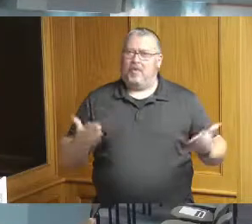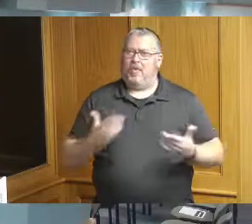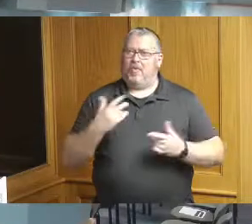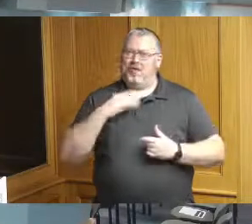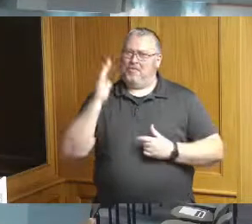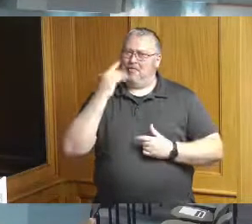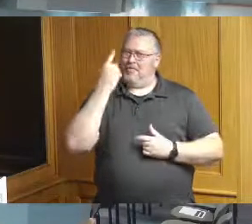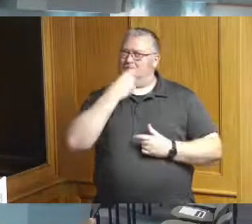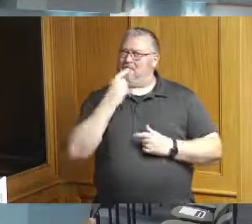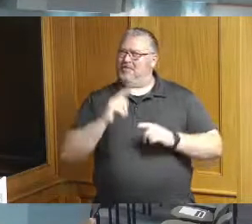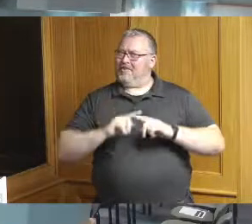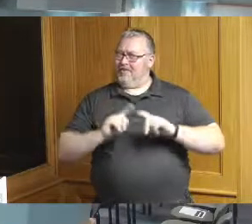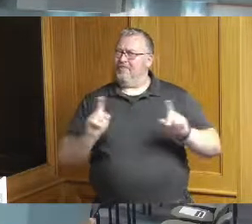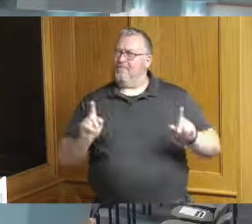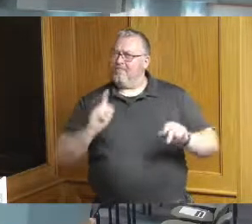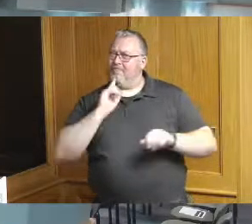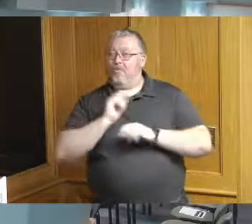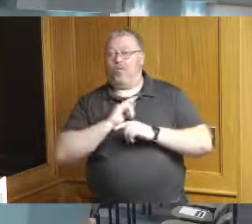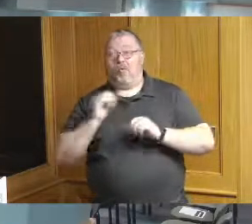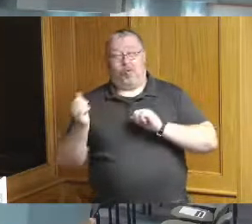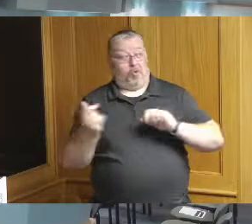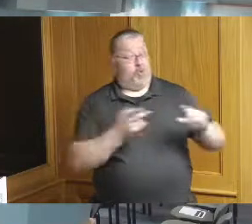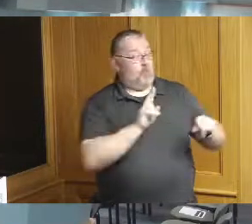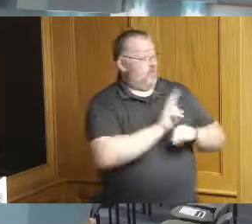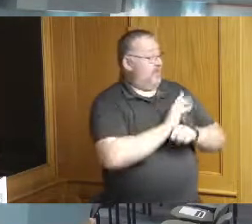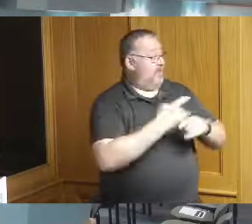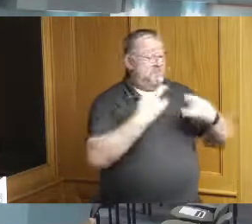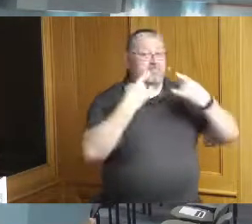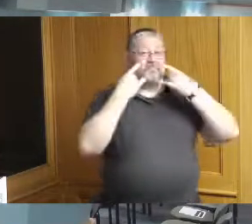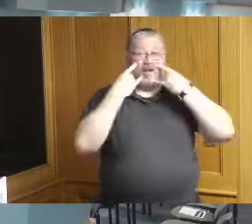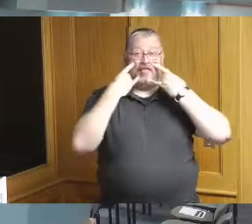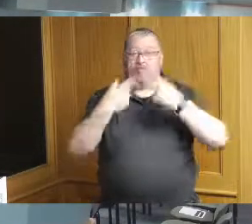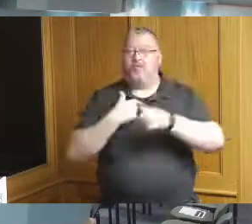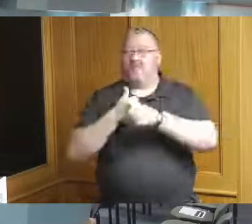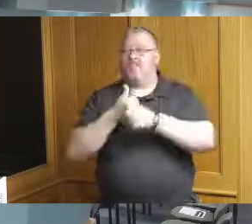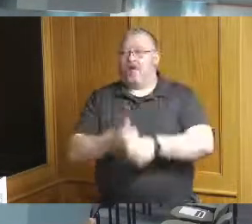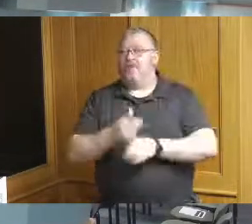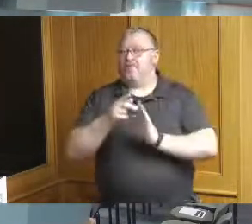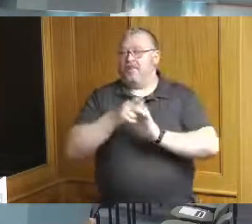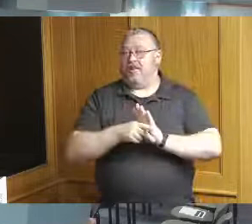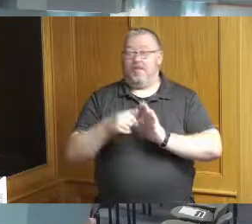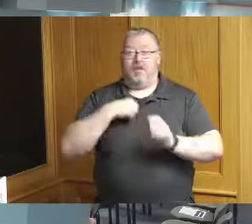different we have our mask on we're following our own rules we're not telling you to do things